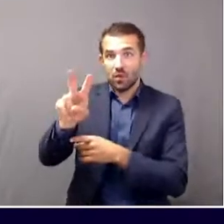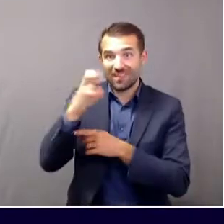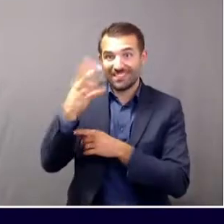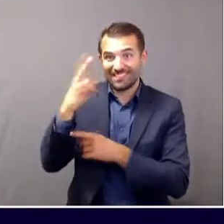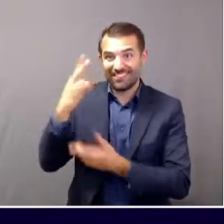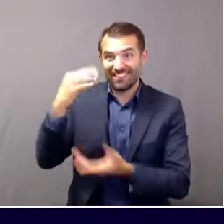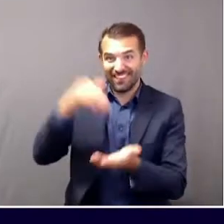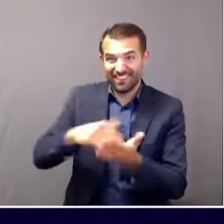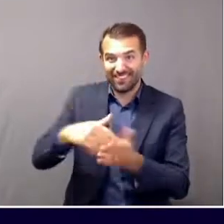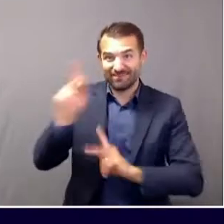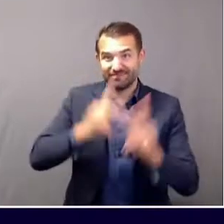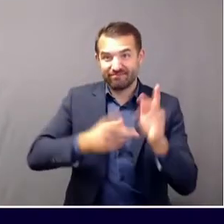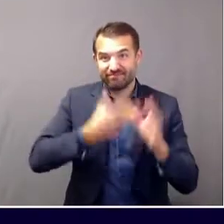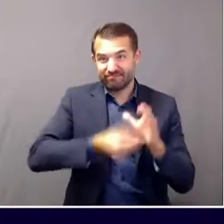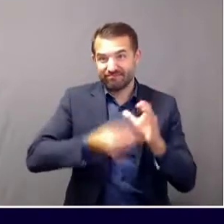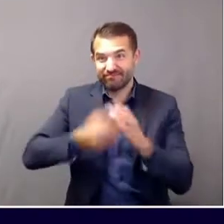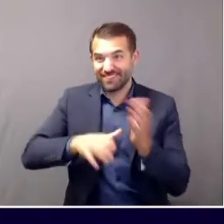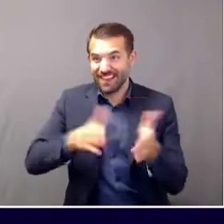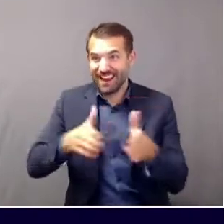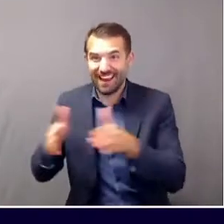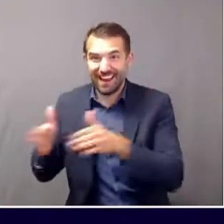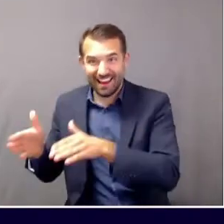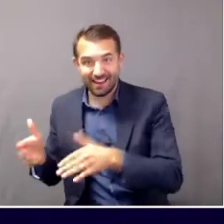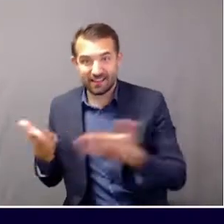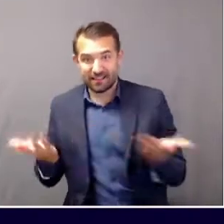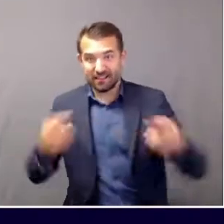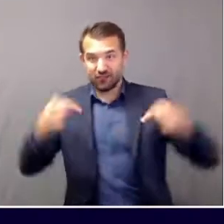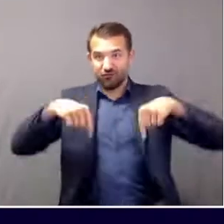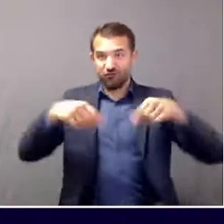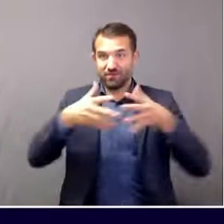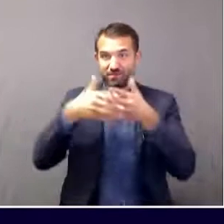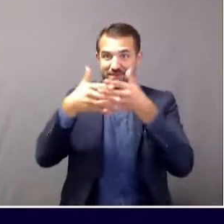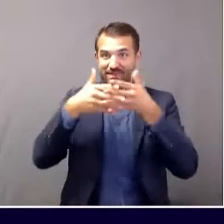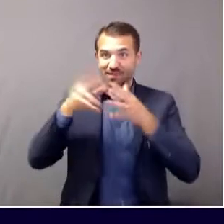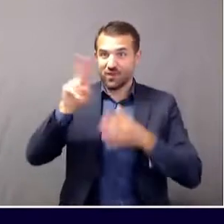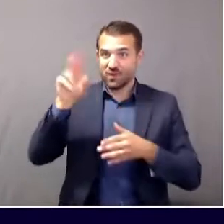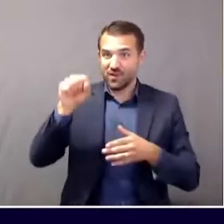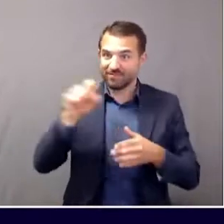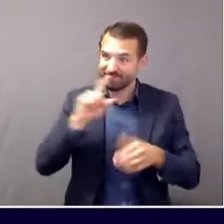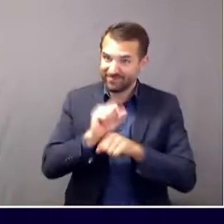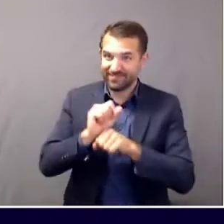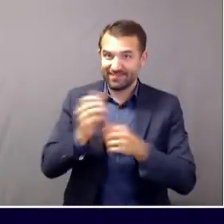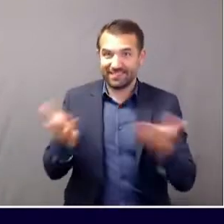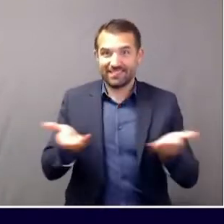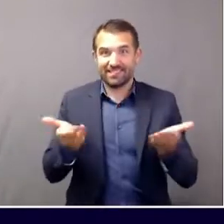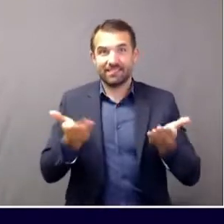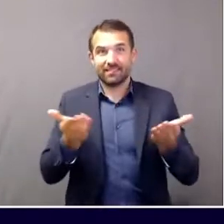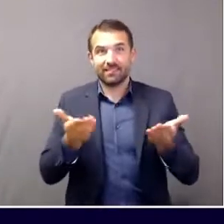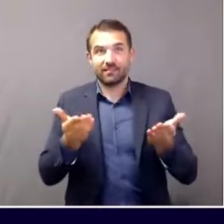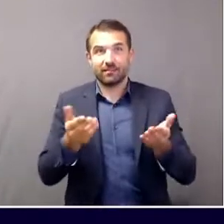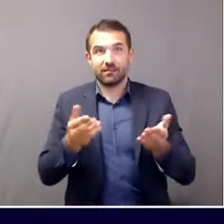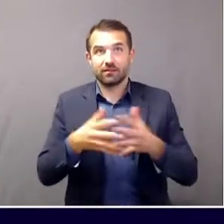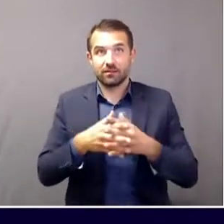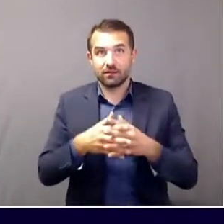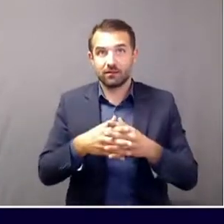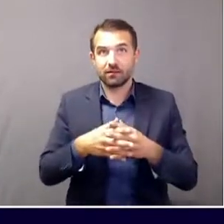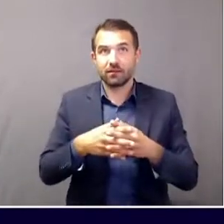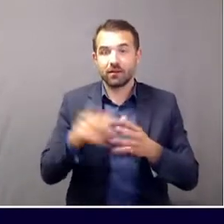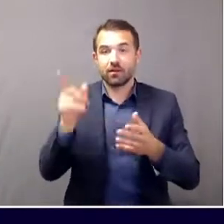just yesterday the United States